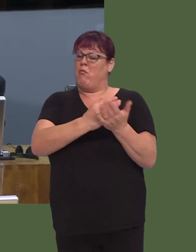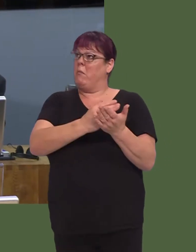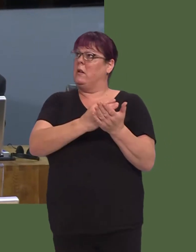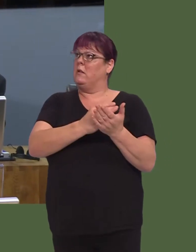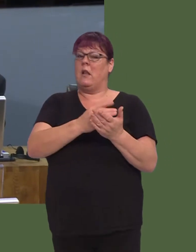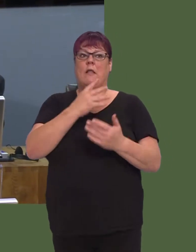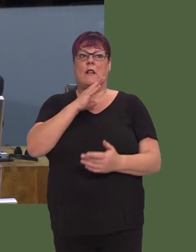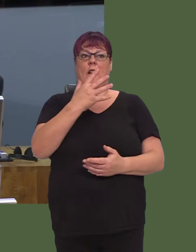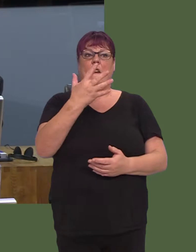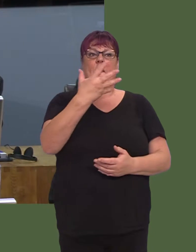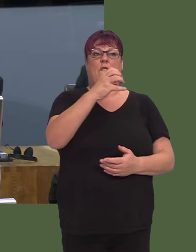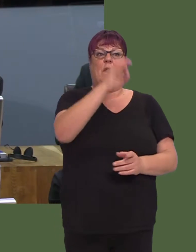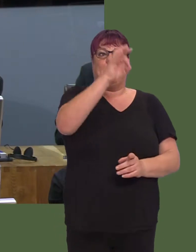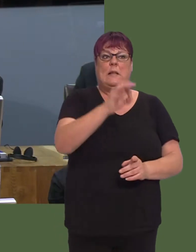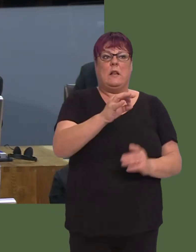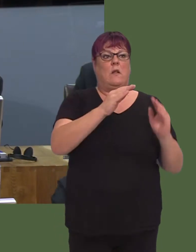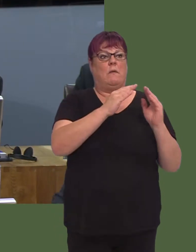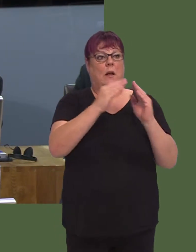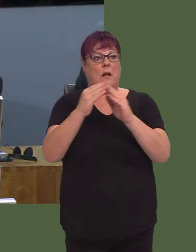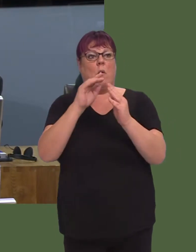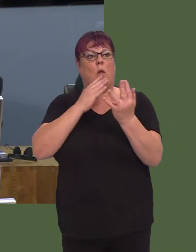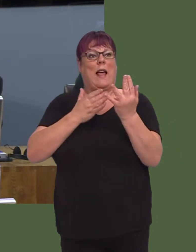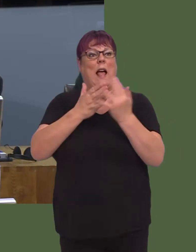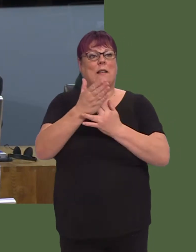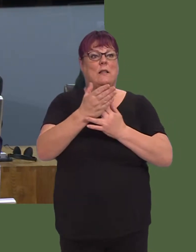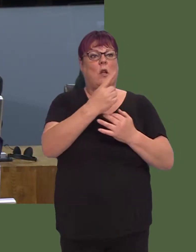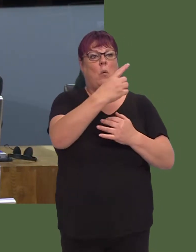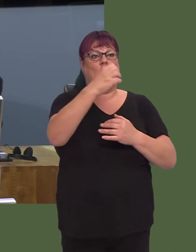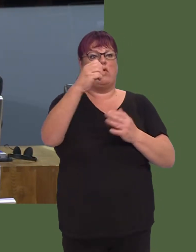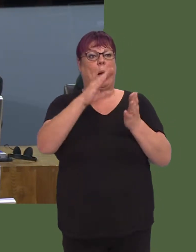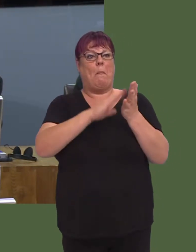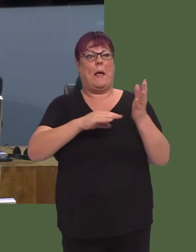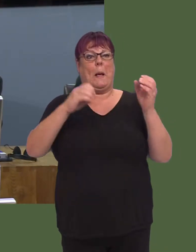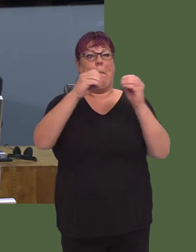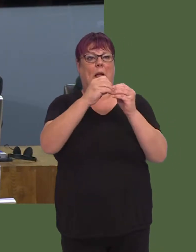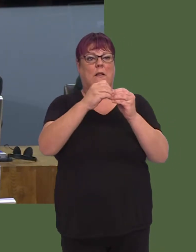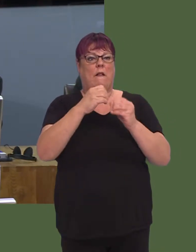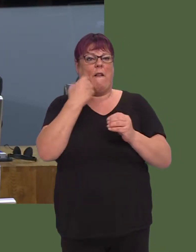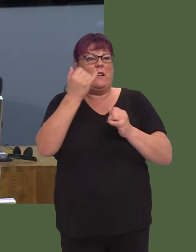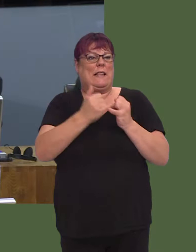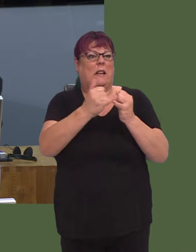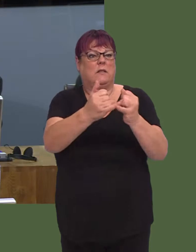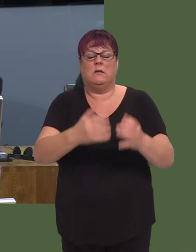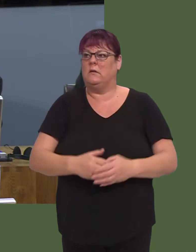it went on to pledge that 50 per cent of properties or more should have access to 100 Mbps.